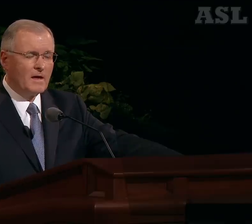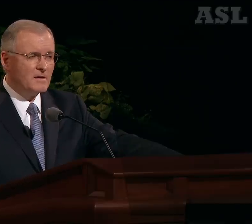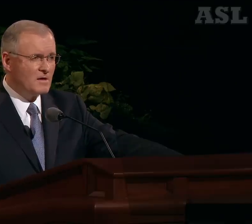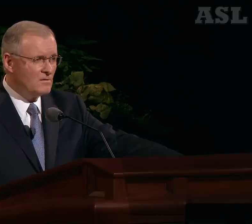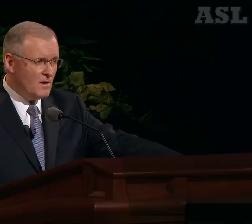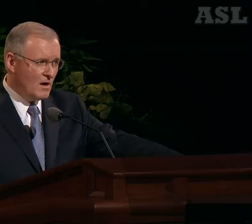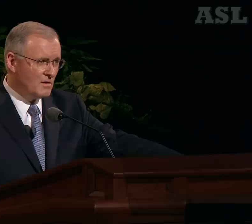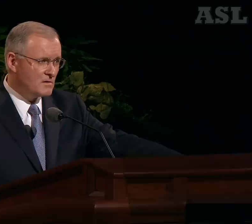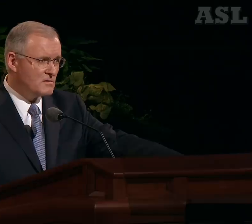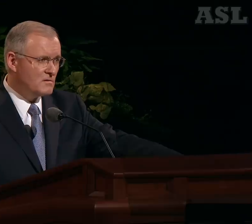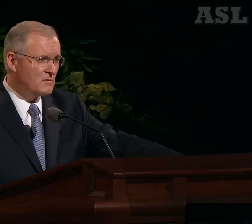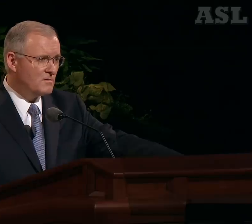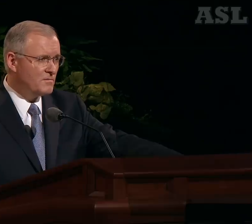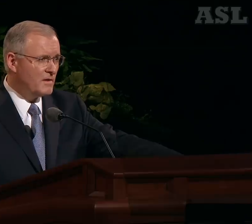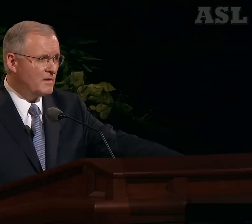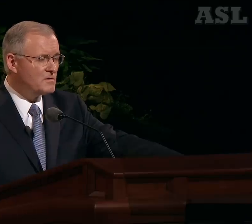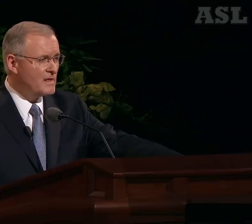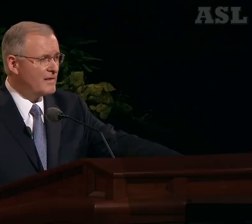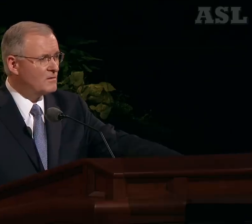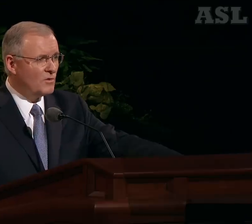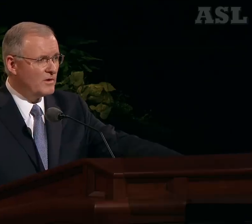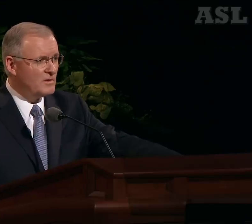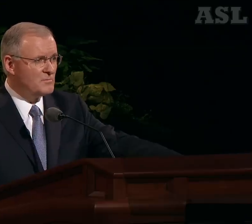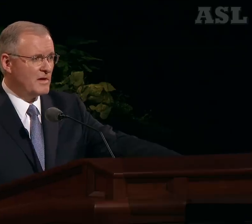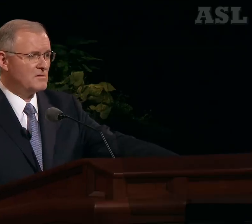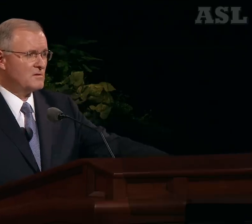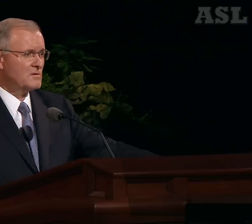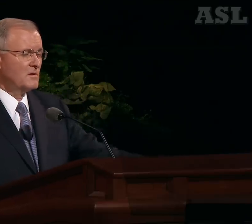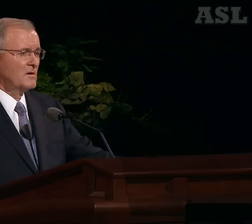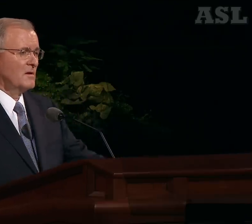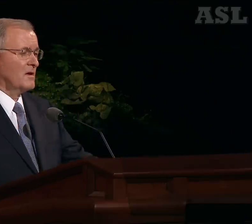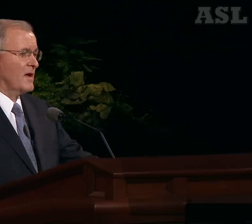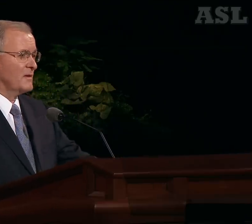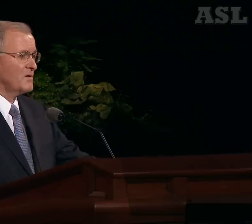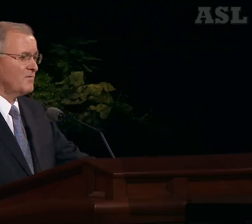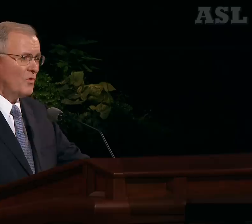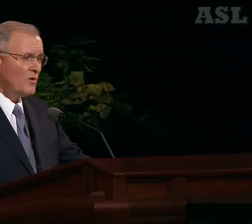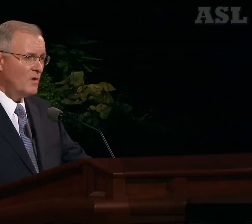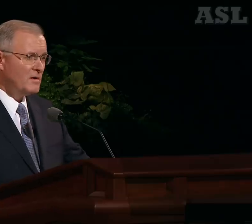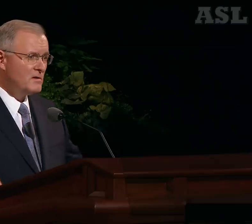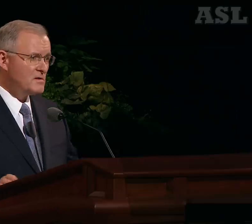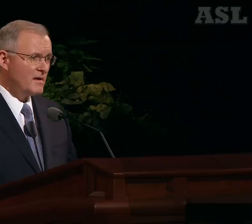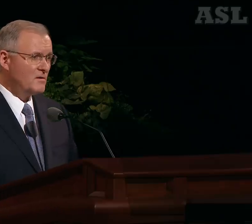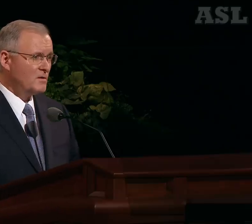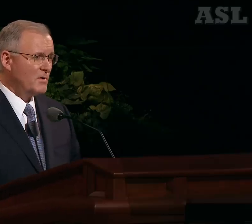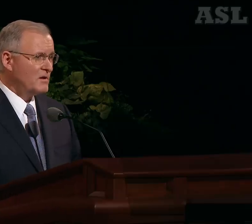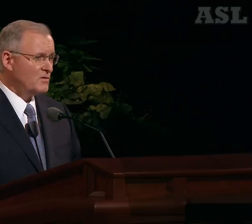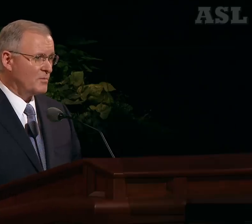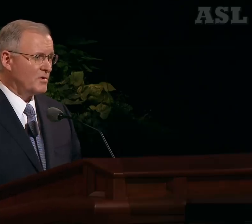TEARS APPEARED.